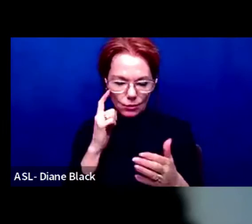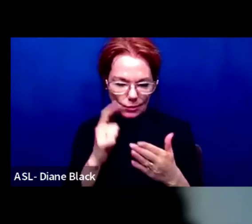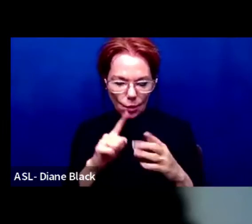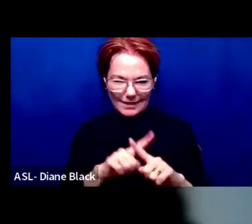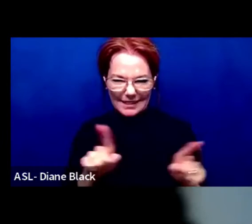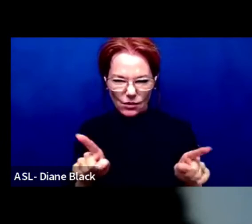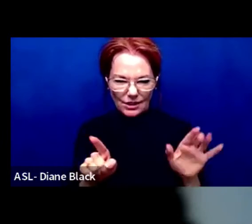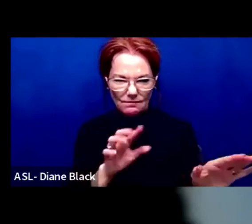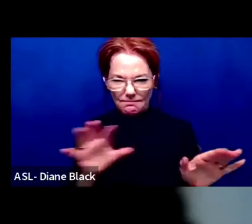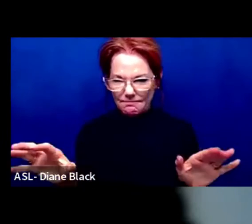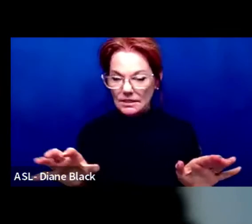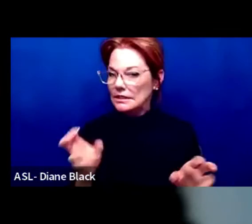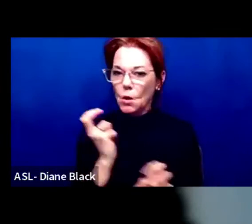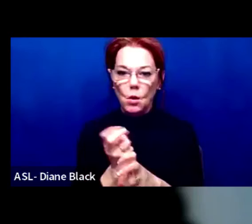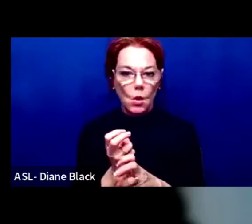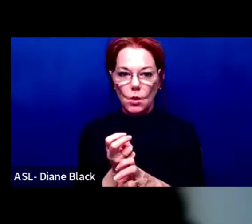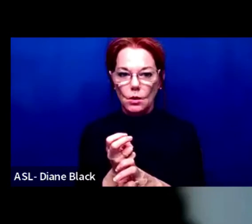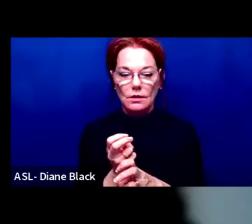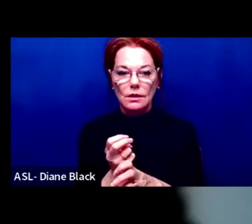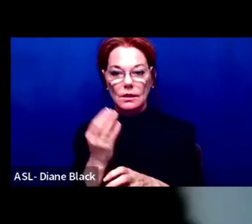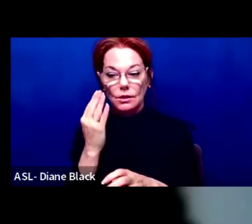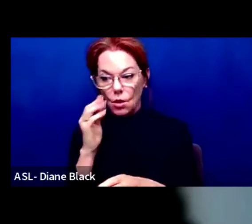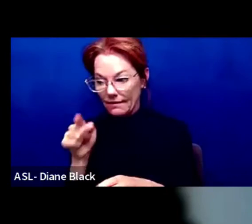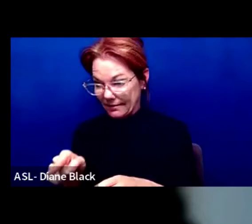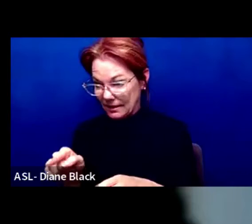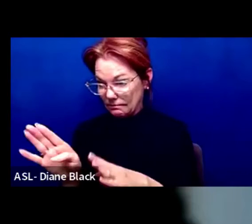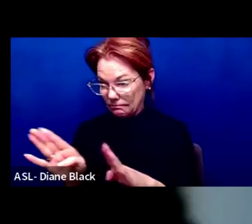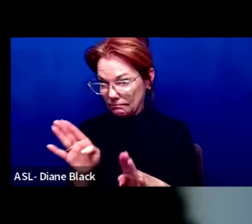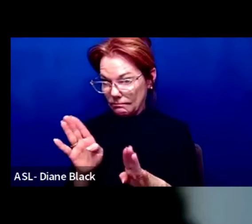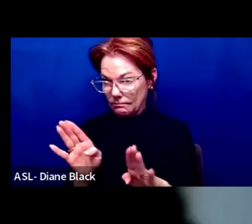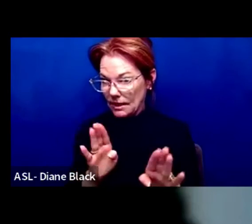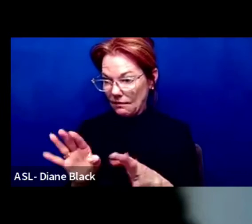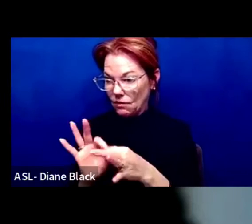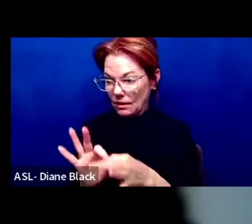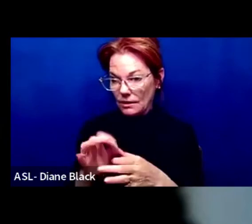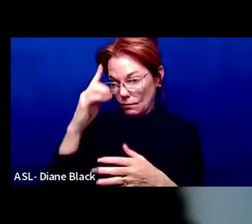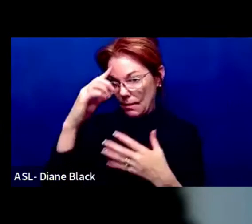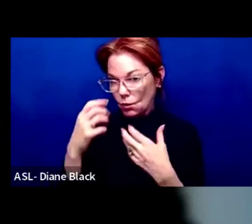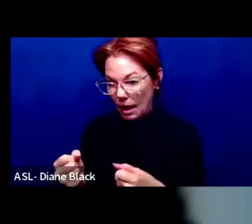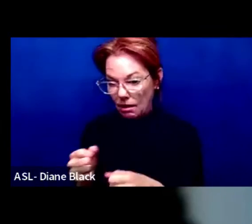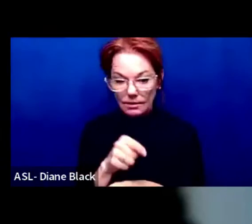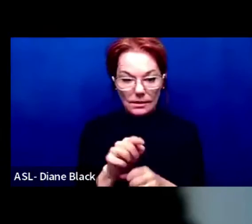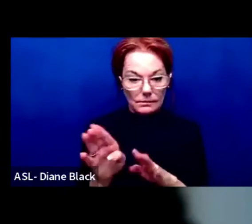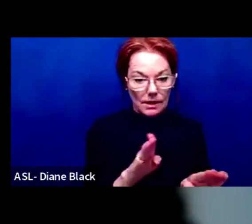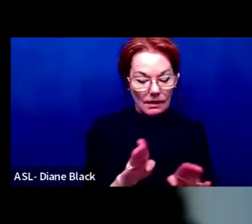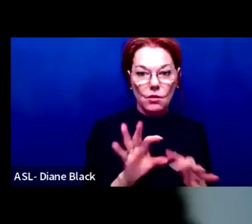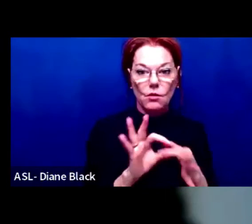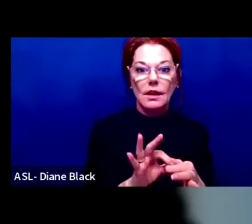what is happening to know if it's related to the mental health issue or if it's related to the brain injury. But oftentimes, people aren't even